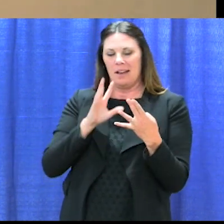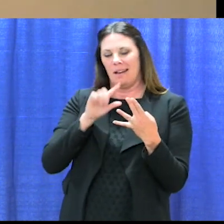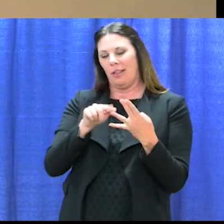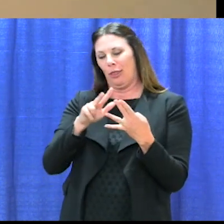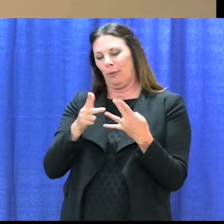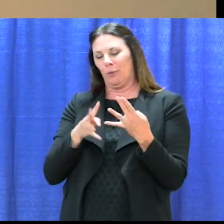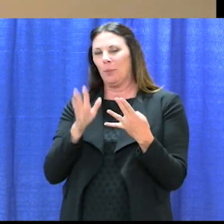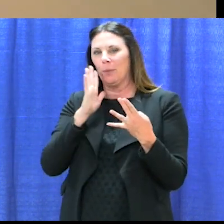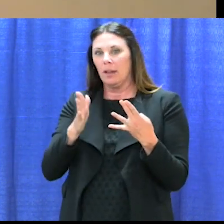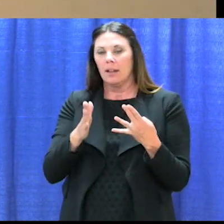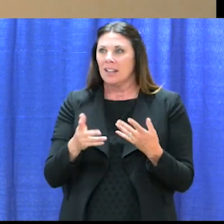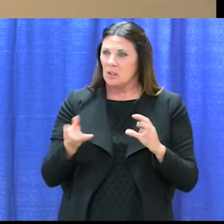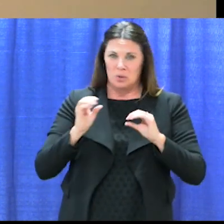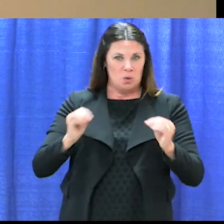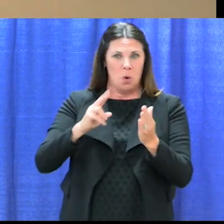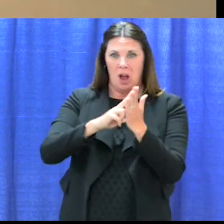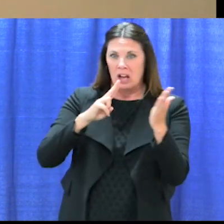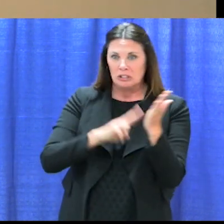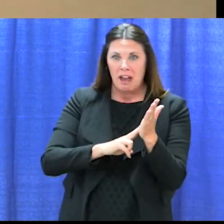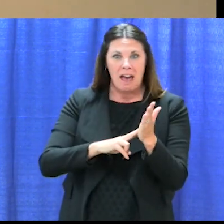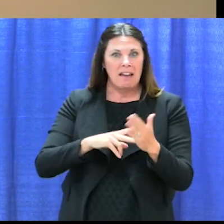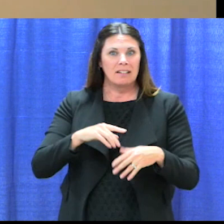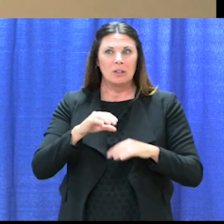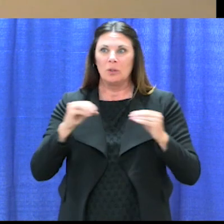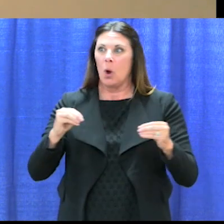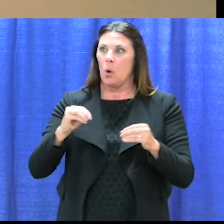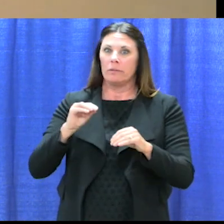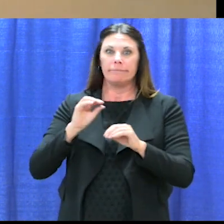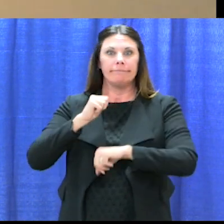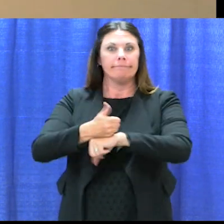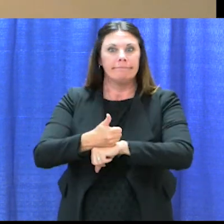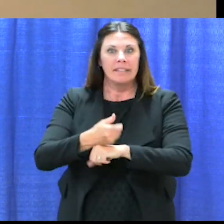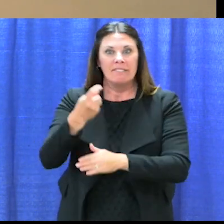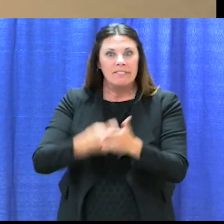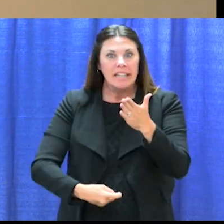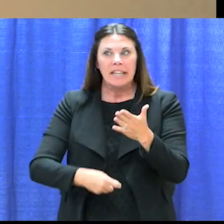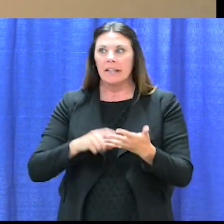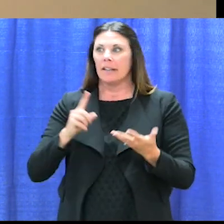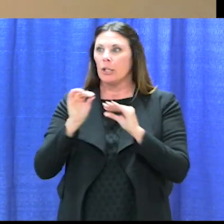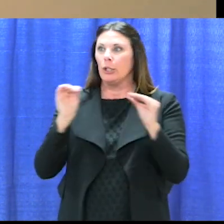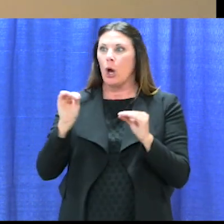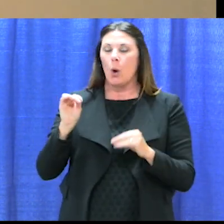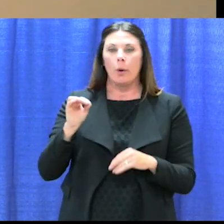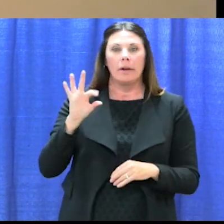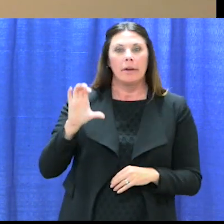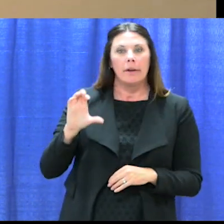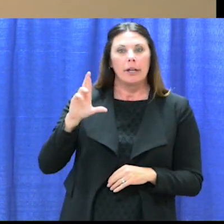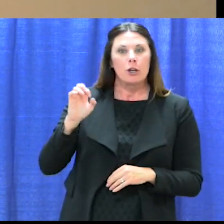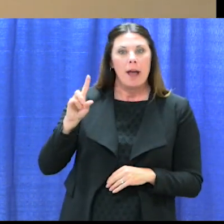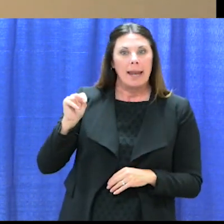There's no contract, there's no installation fee, there's no credit check that has been true since the launch of the program.